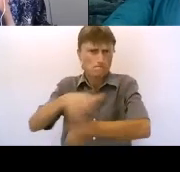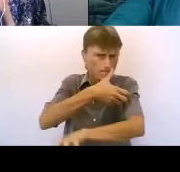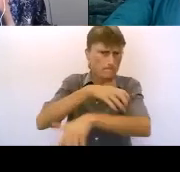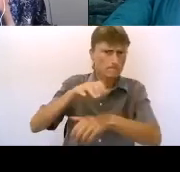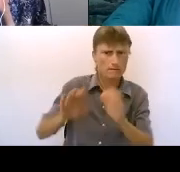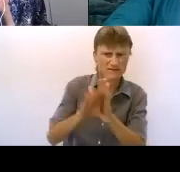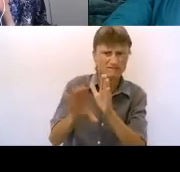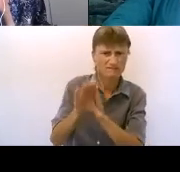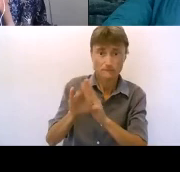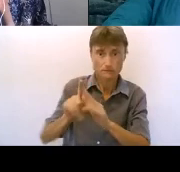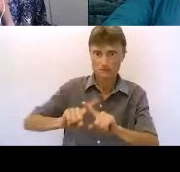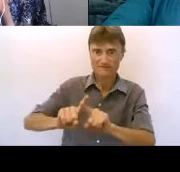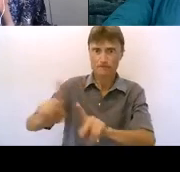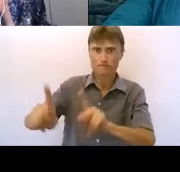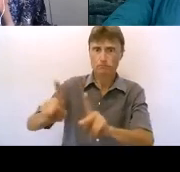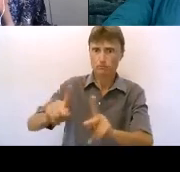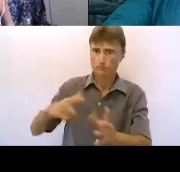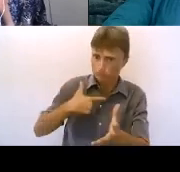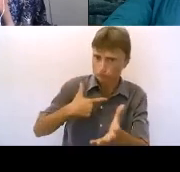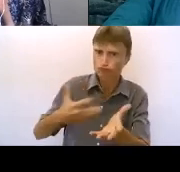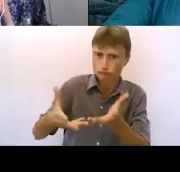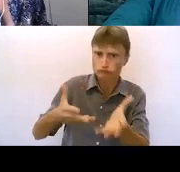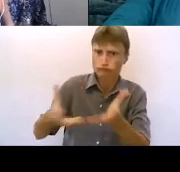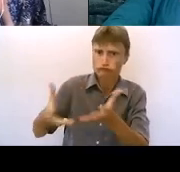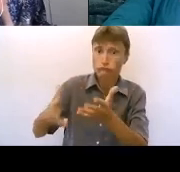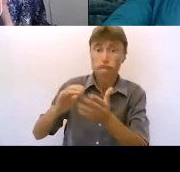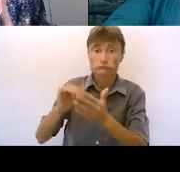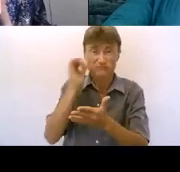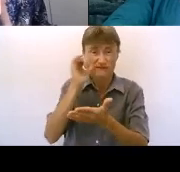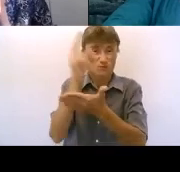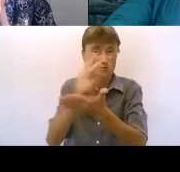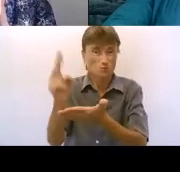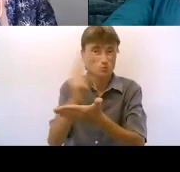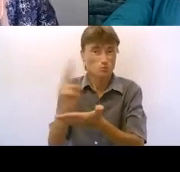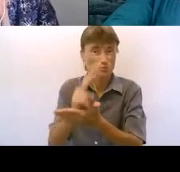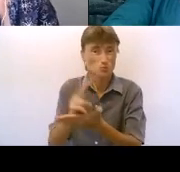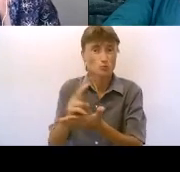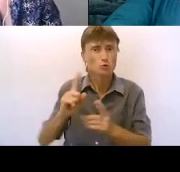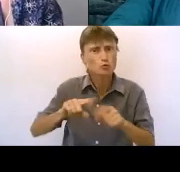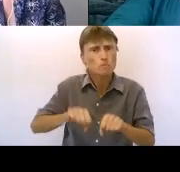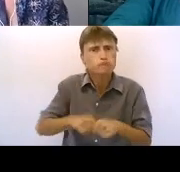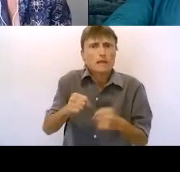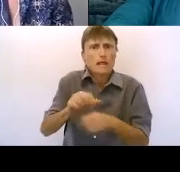to have these conversations more regularly with a variety of different people that she